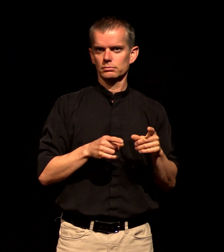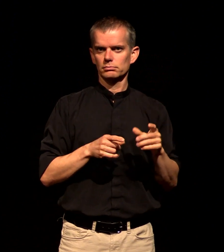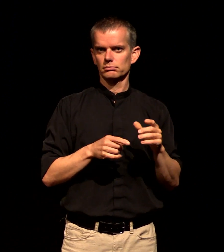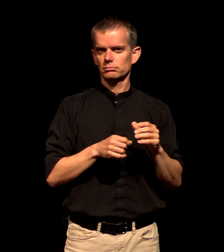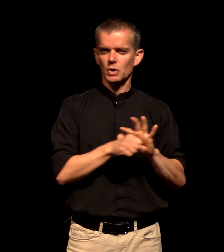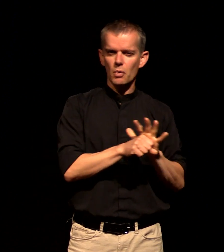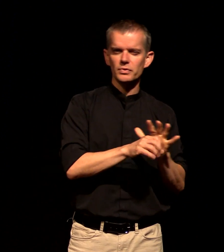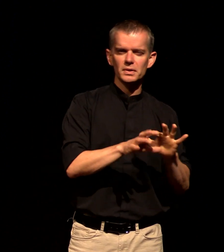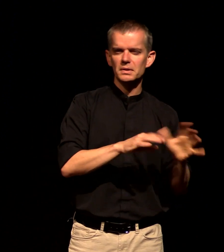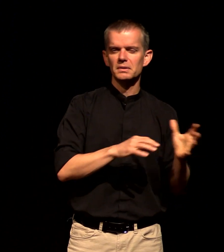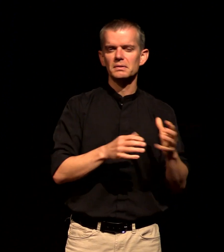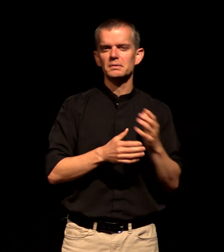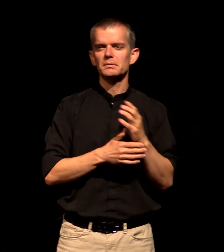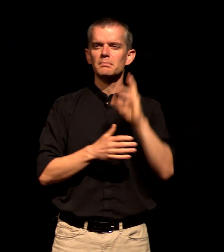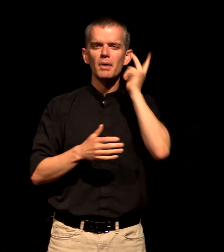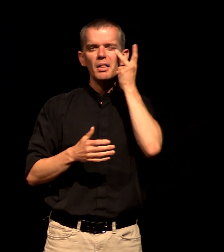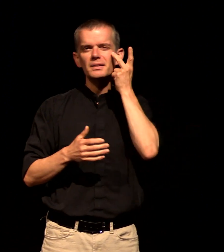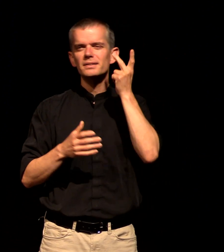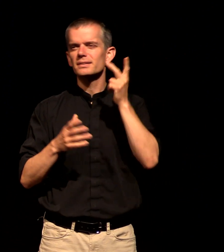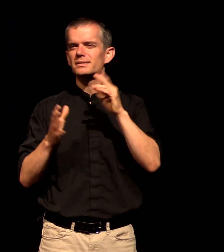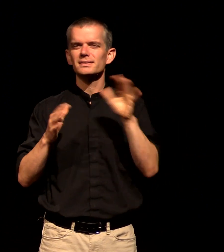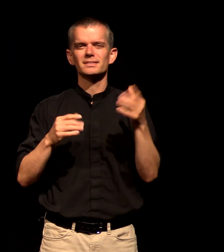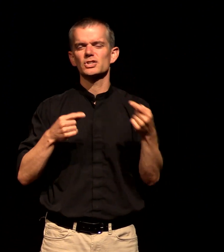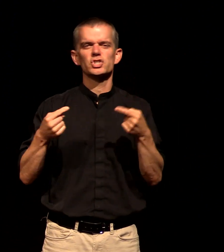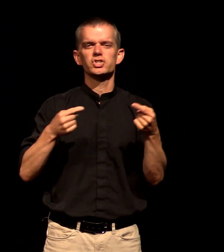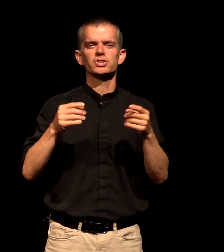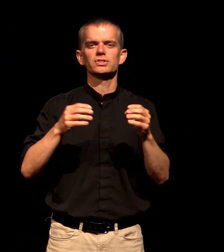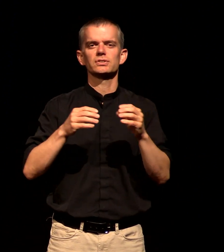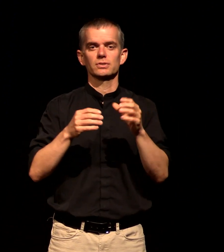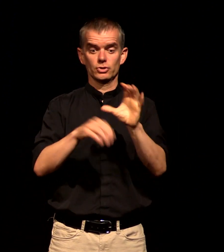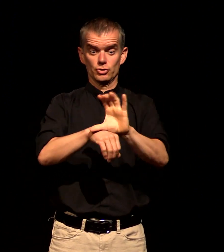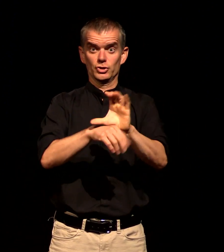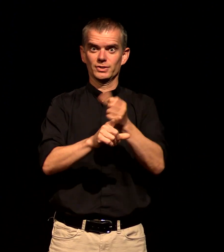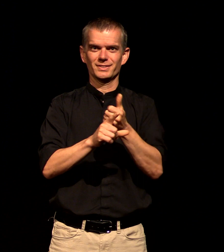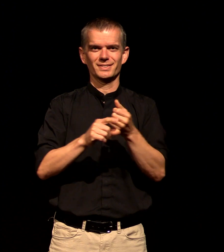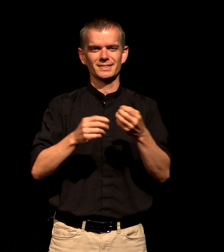divisions, some angry politics, my heart was hurting, and I